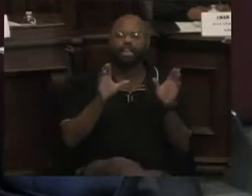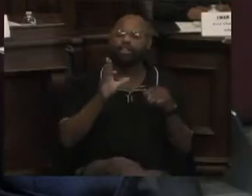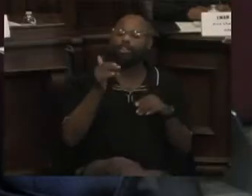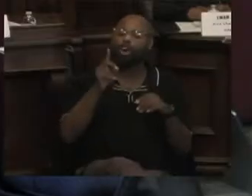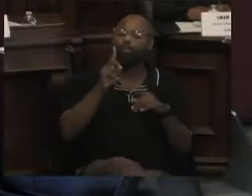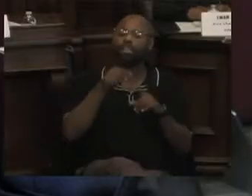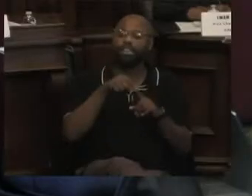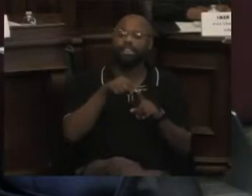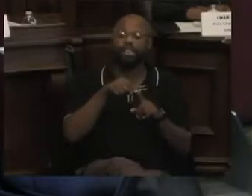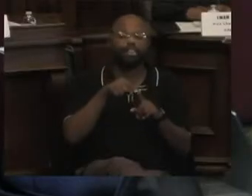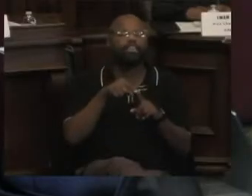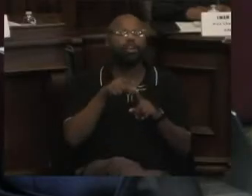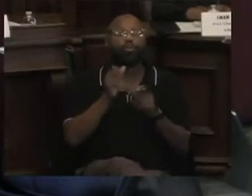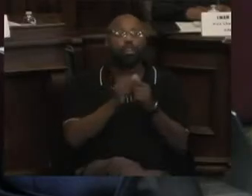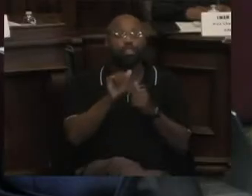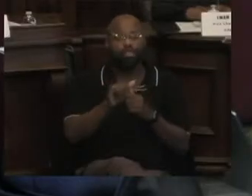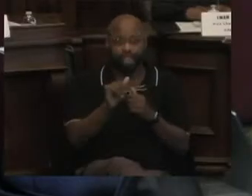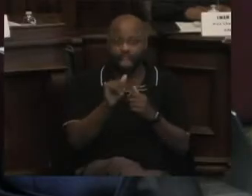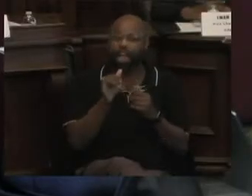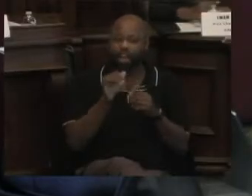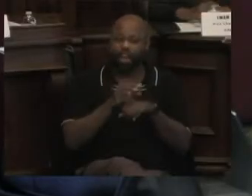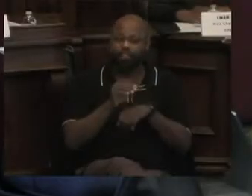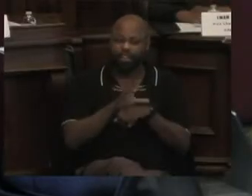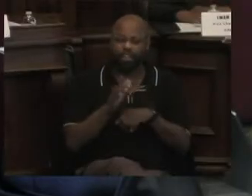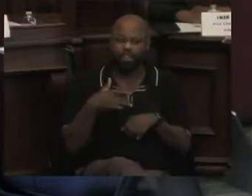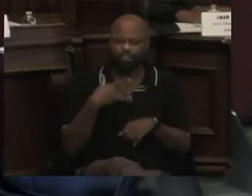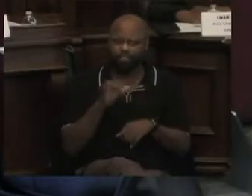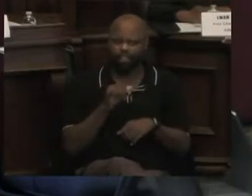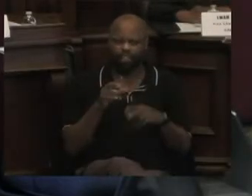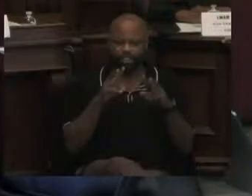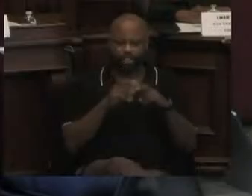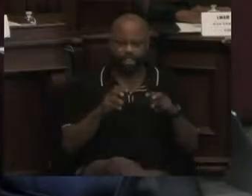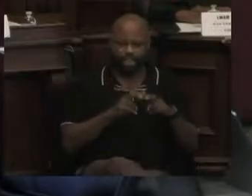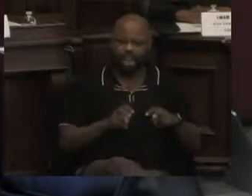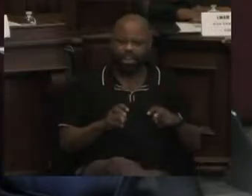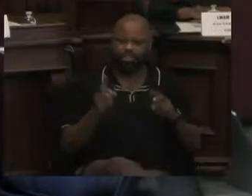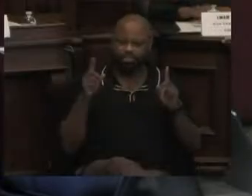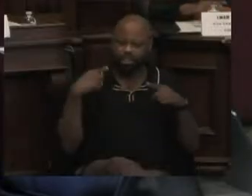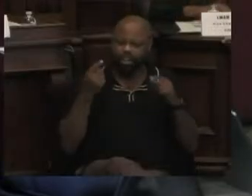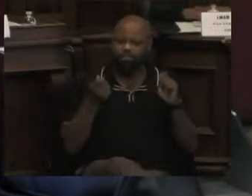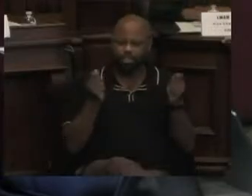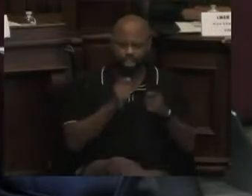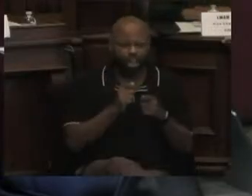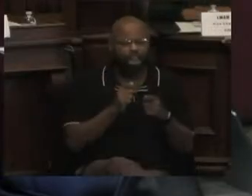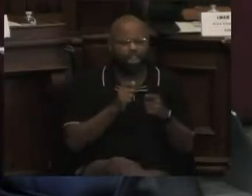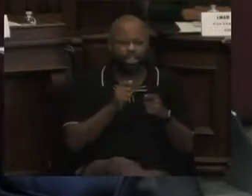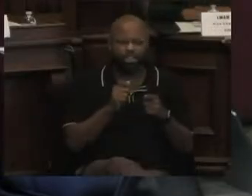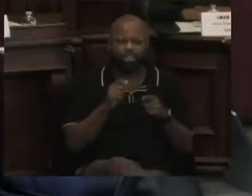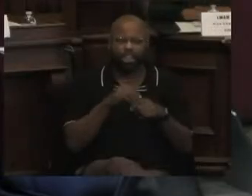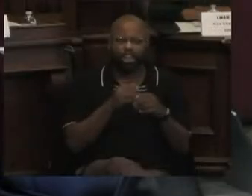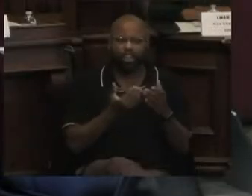do so because it wasn't clear that the RPD had done so. So